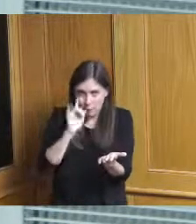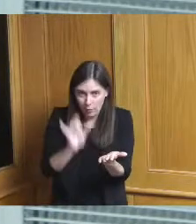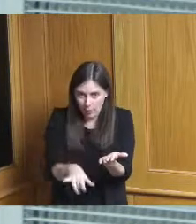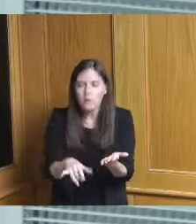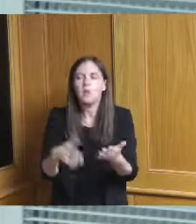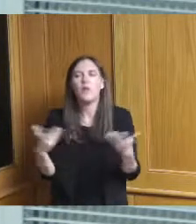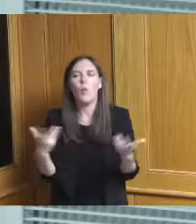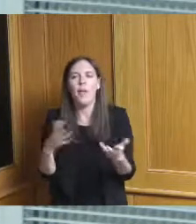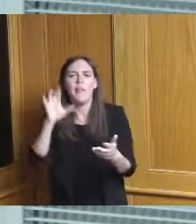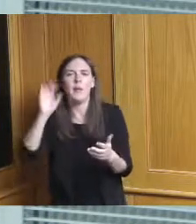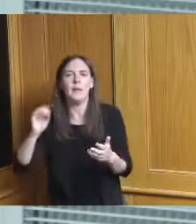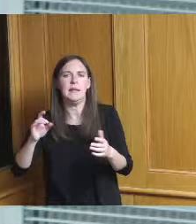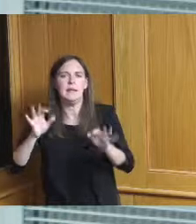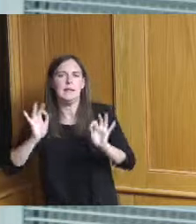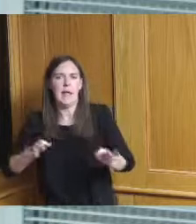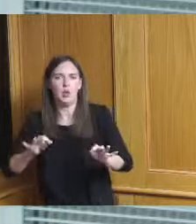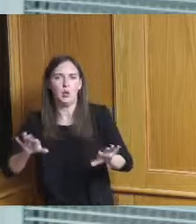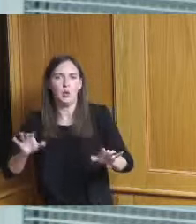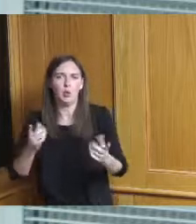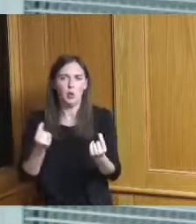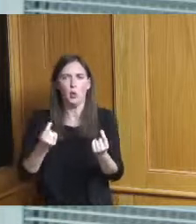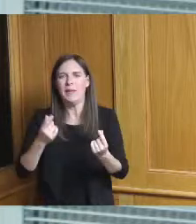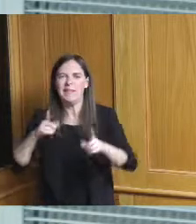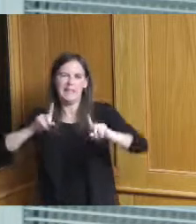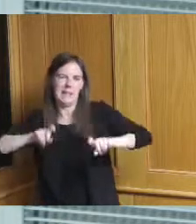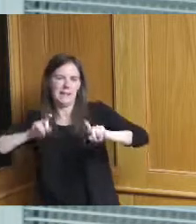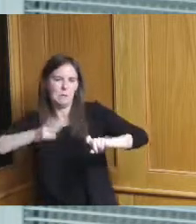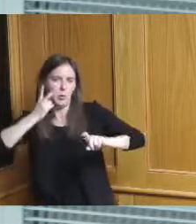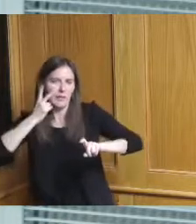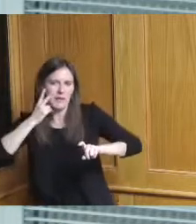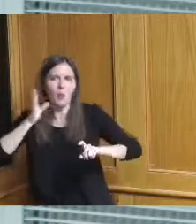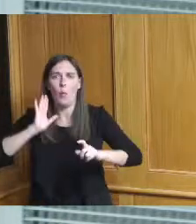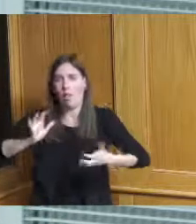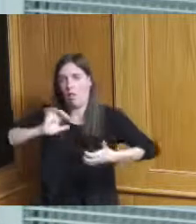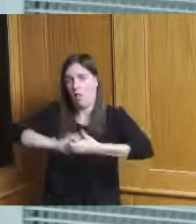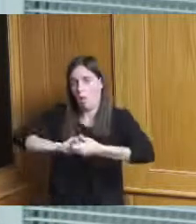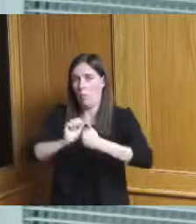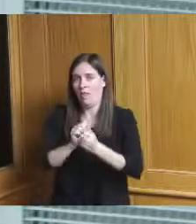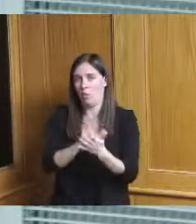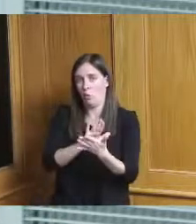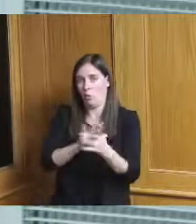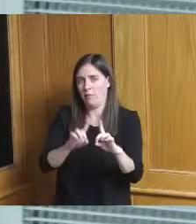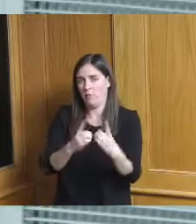a pilot a payment in lieu of taxes I believe with the school district just to reimburse them